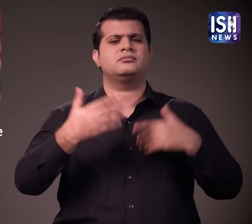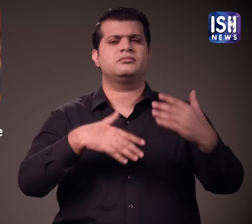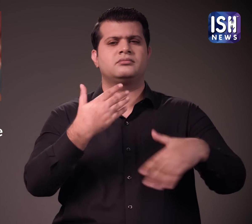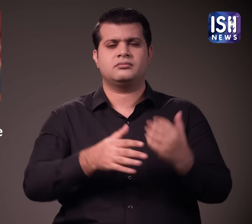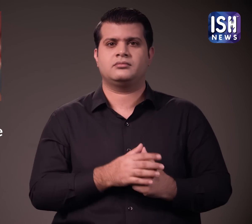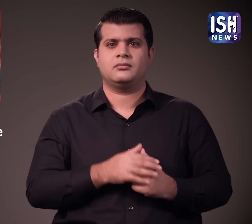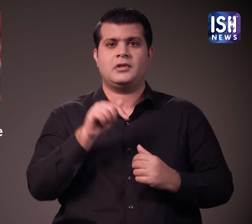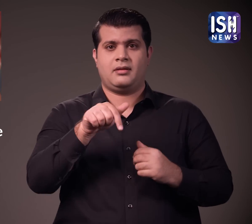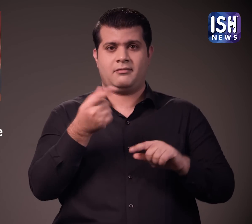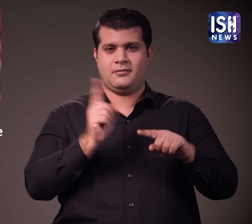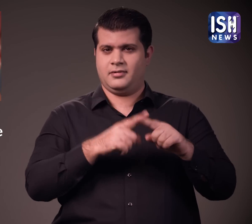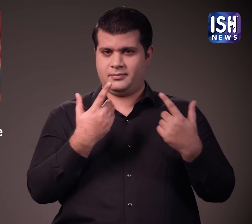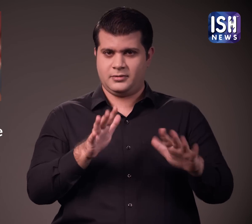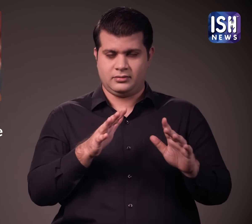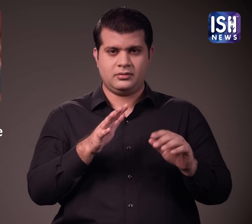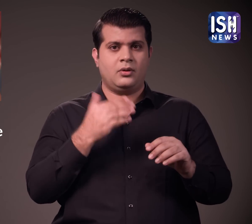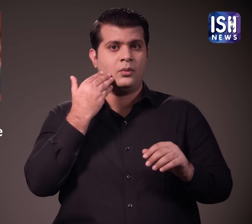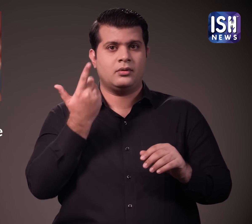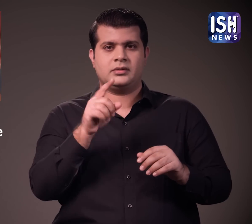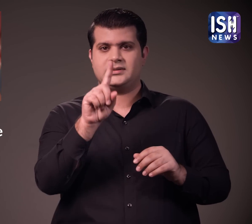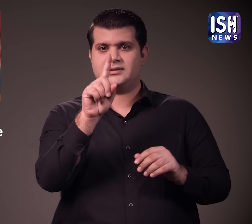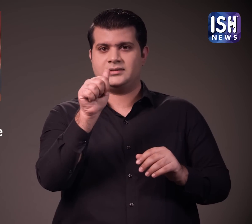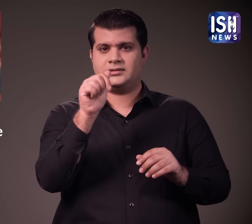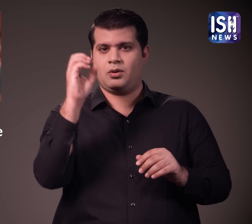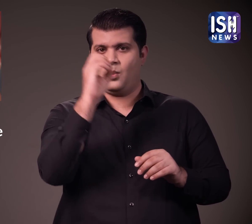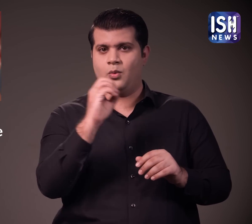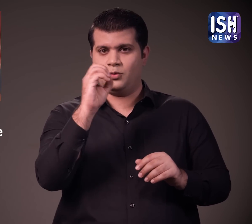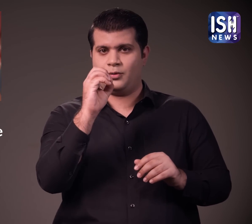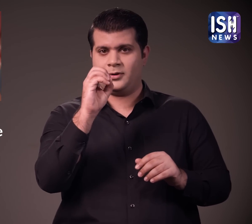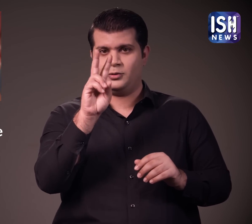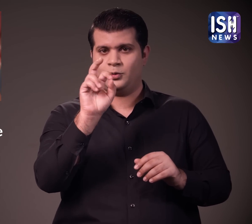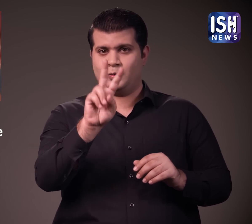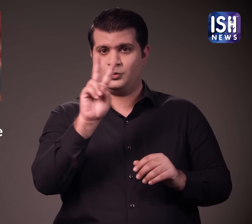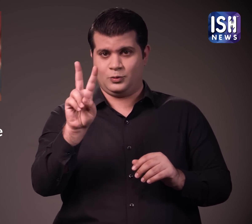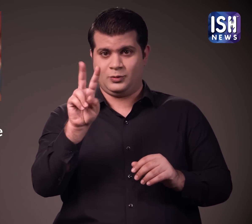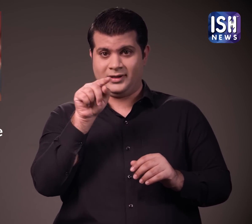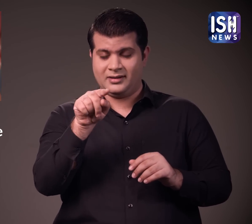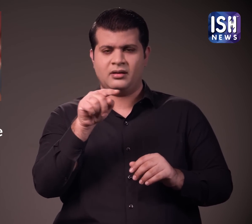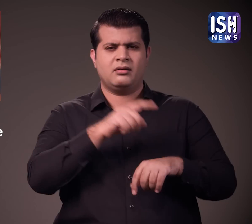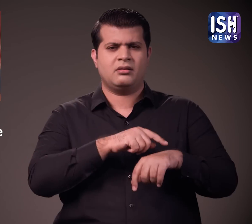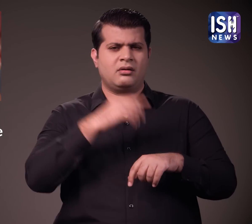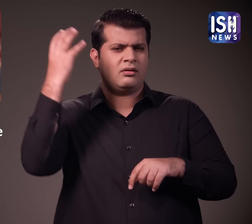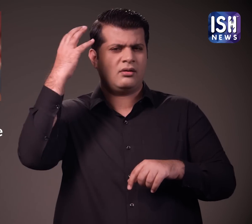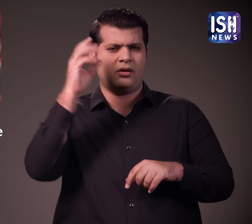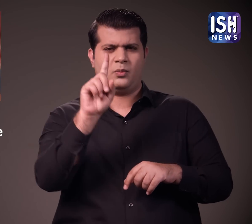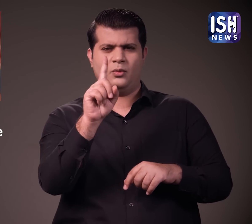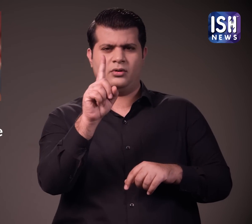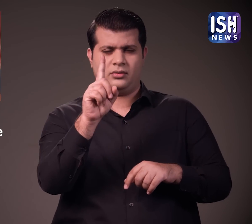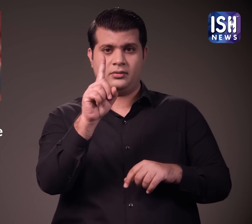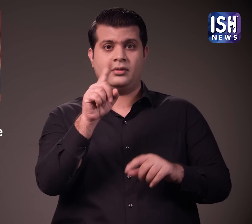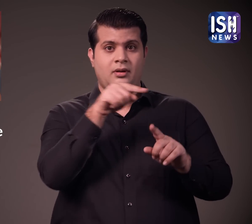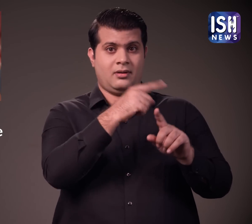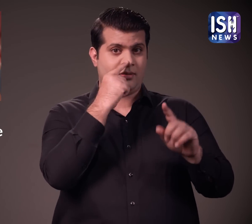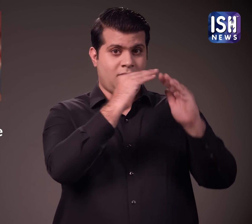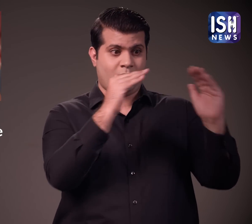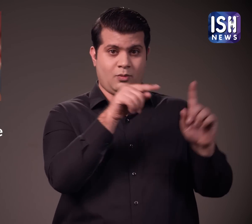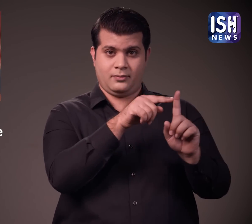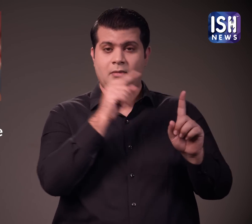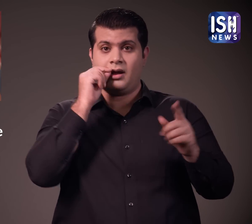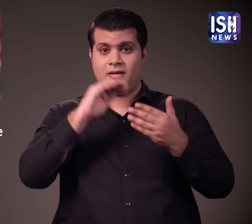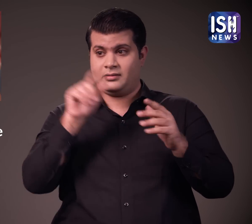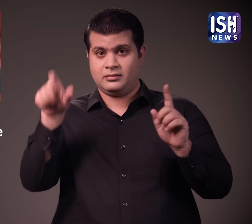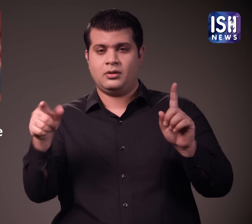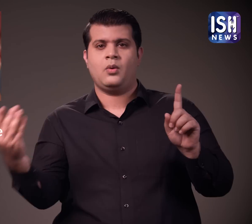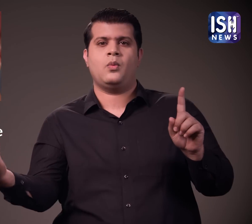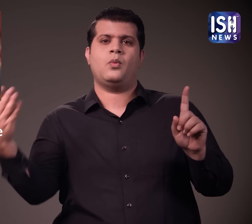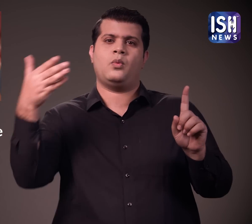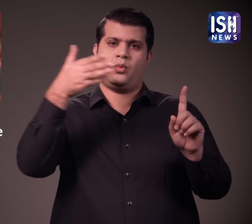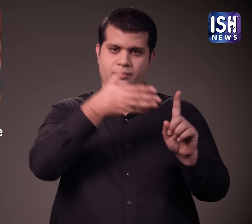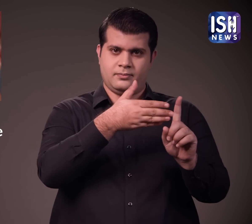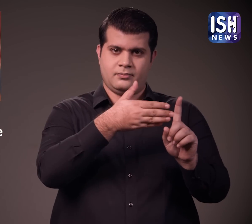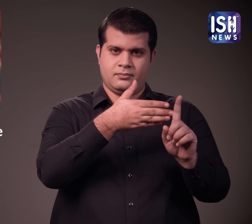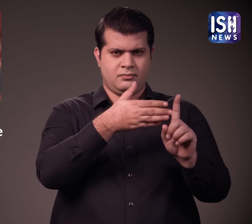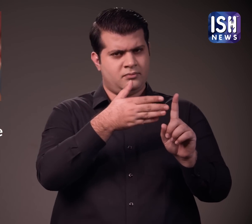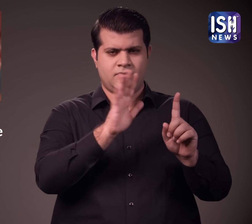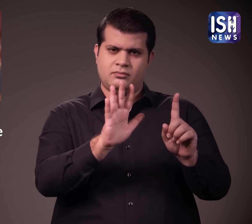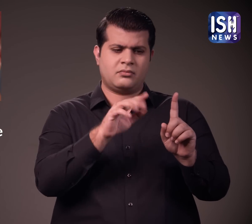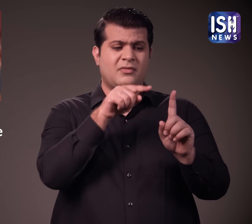On 16th October 2022, at around 1.00 pm, Chae Kyong came to his wife’s house.